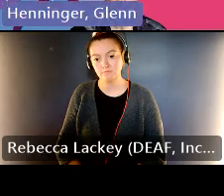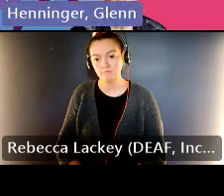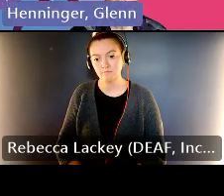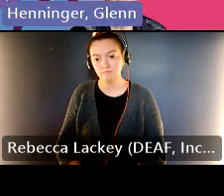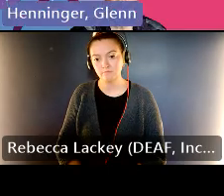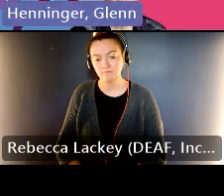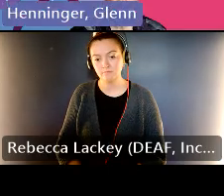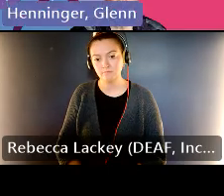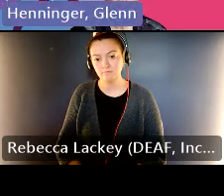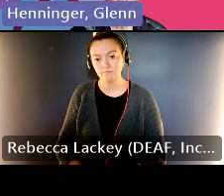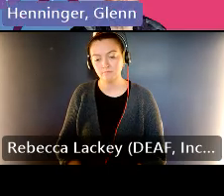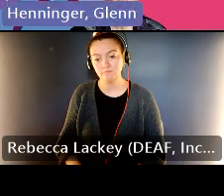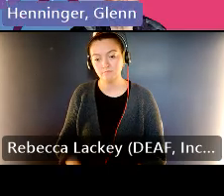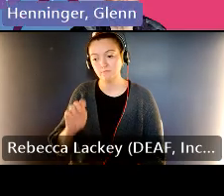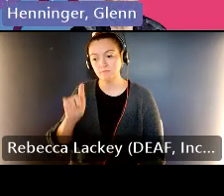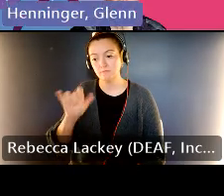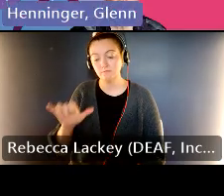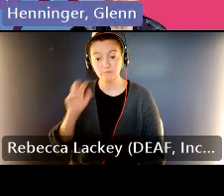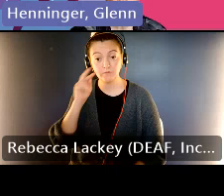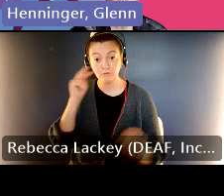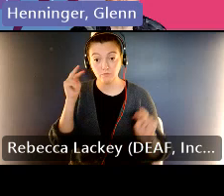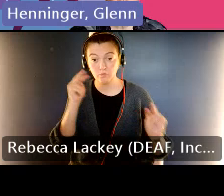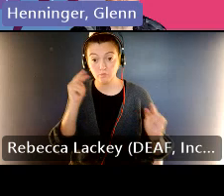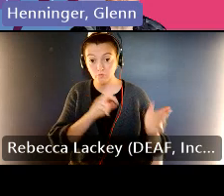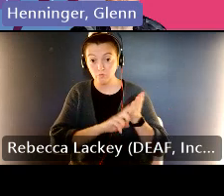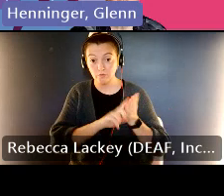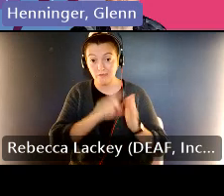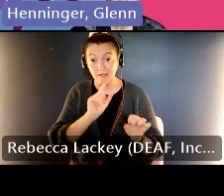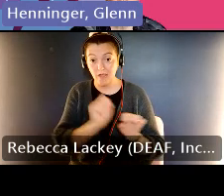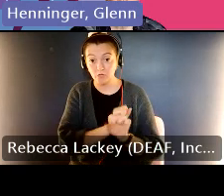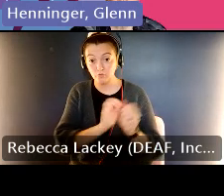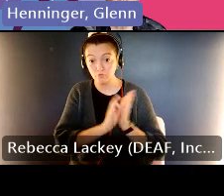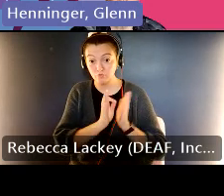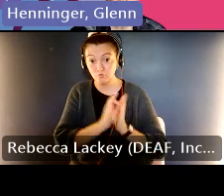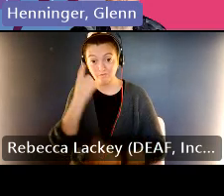And Betty, are you looking up the actual score for tempo by any chance?